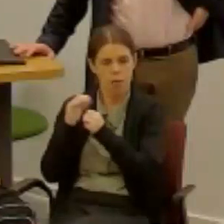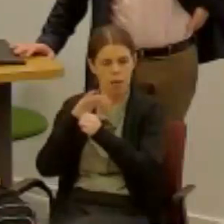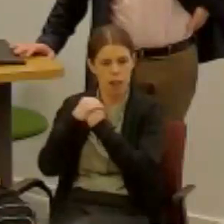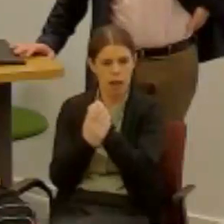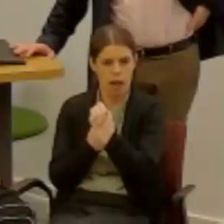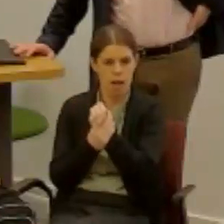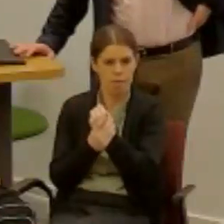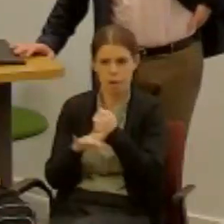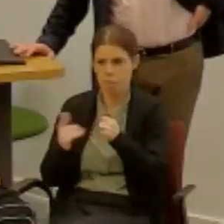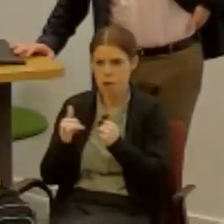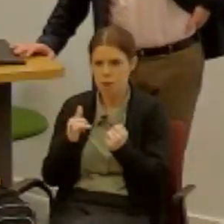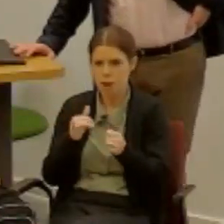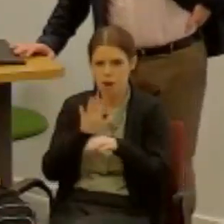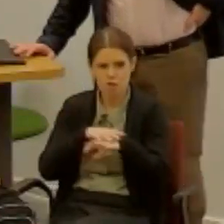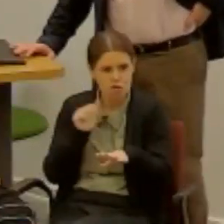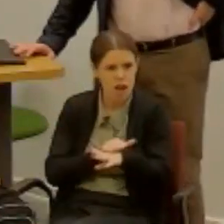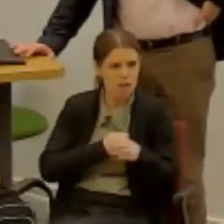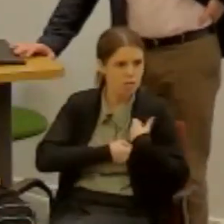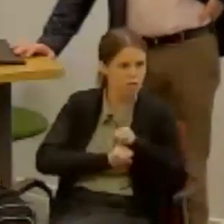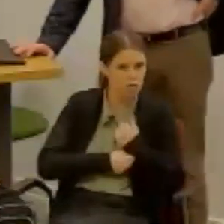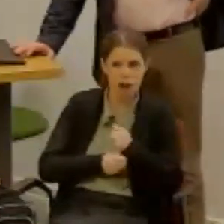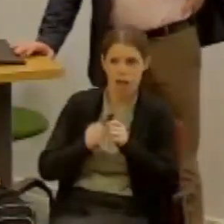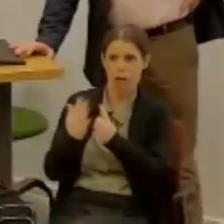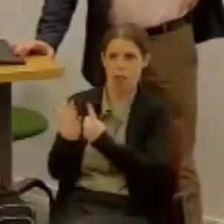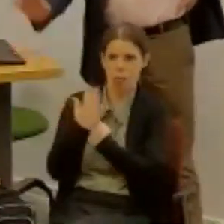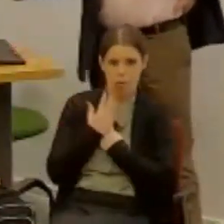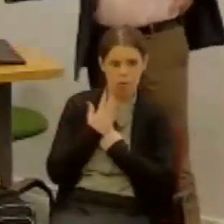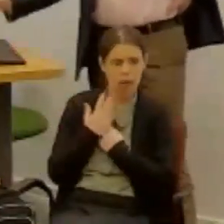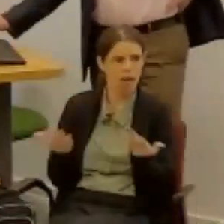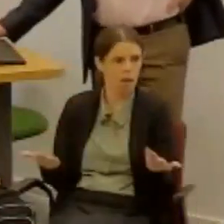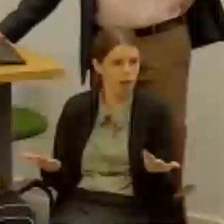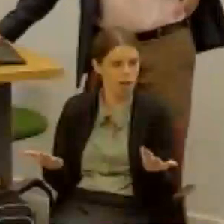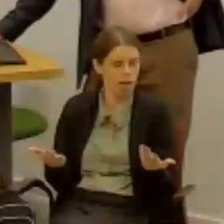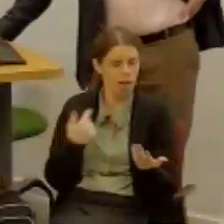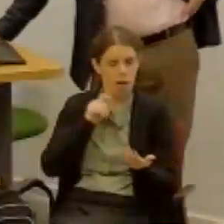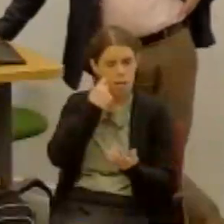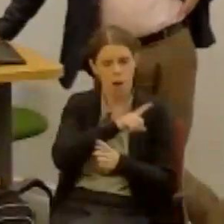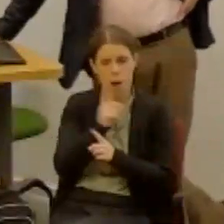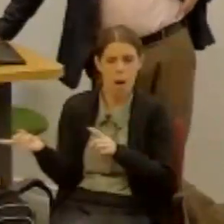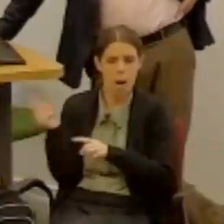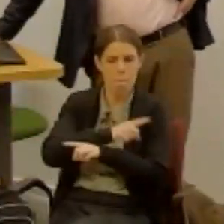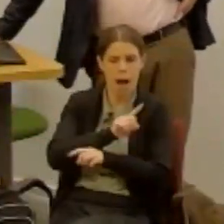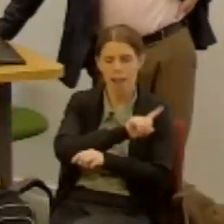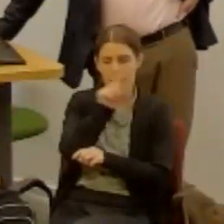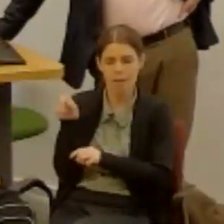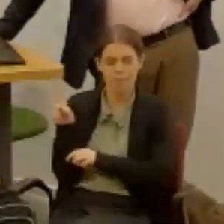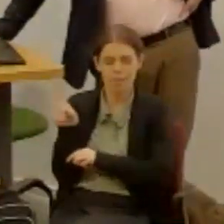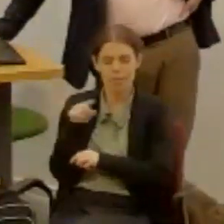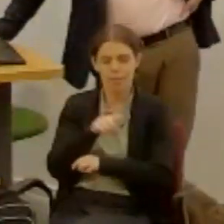Christmas stresses or pressures we'll come back to maybe later since we're all familiar